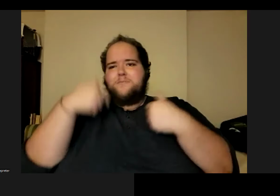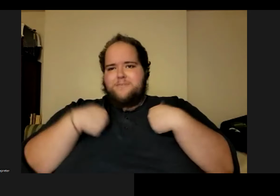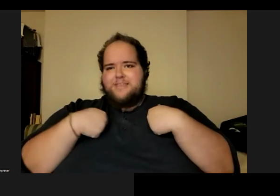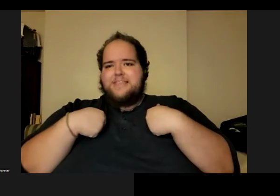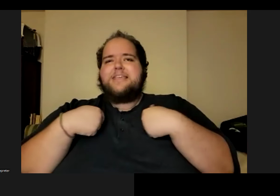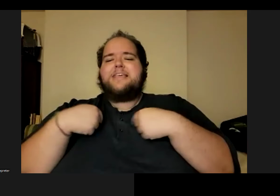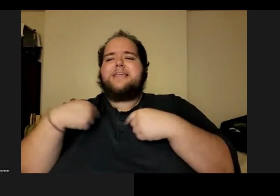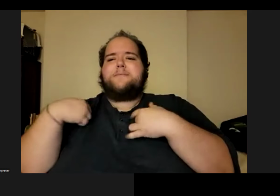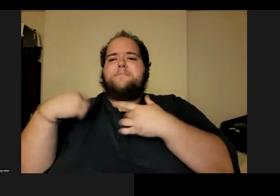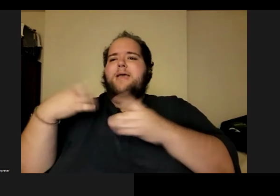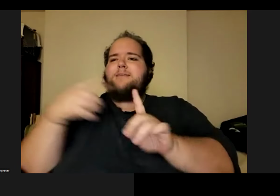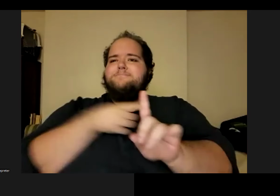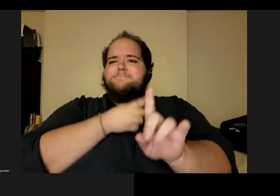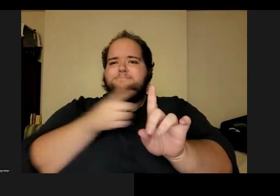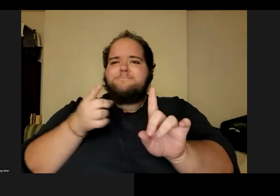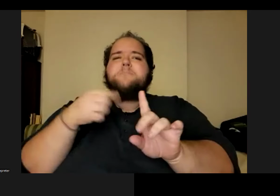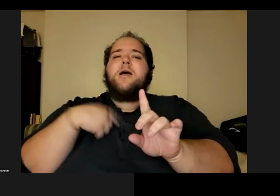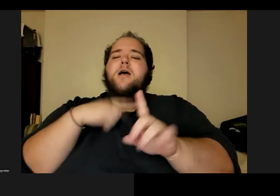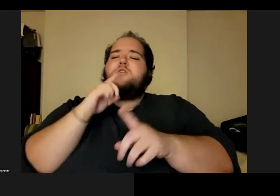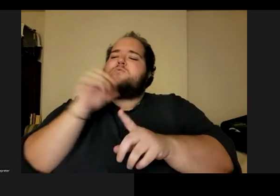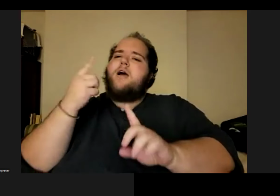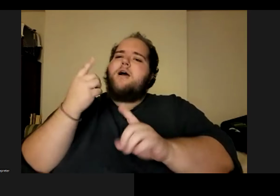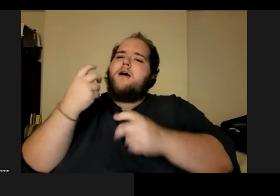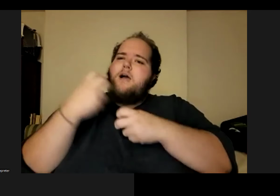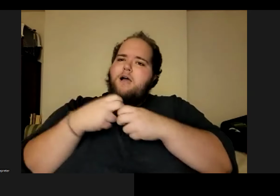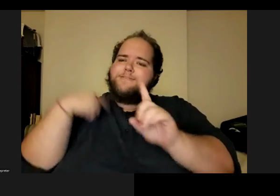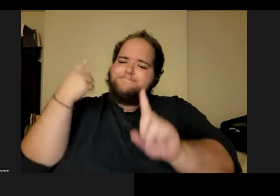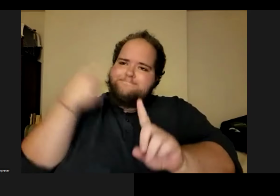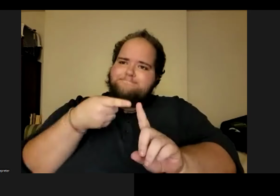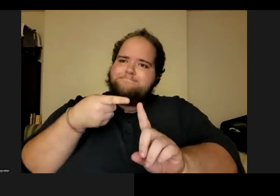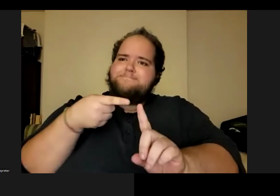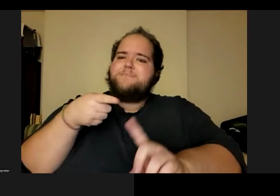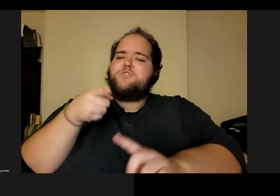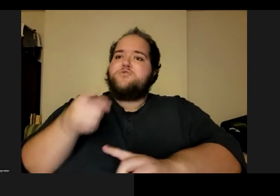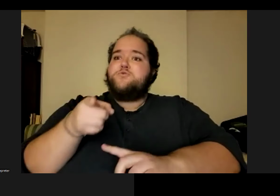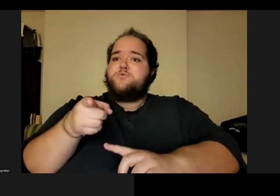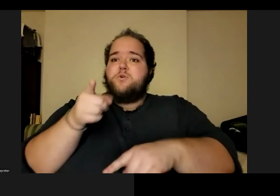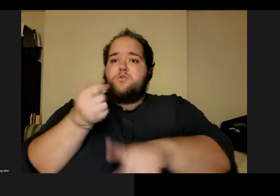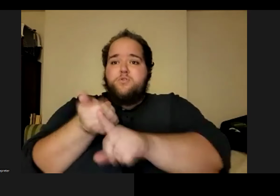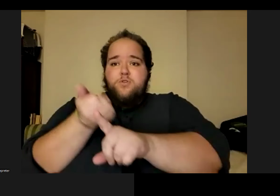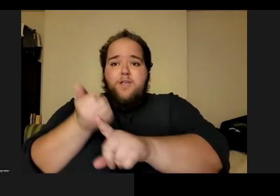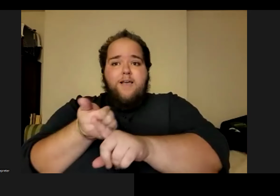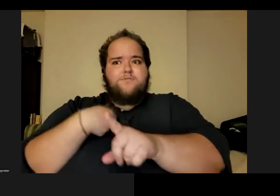But it can be really hard when you've got a lot to say you can end up meandering.